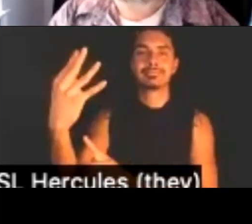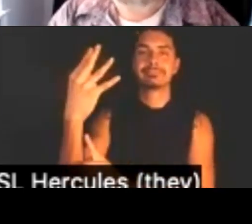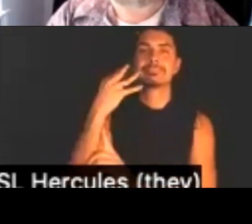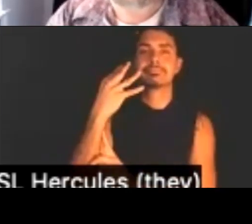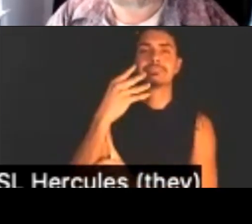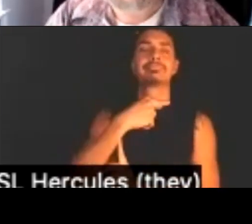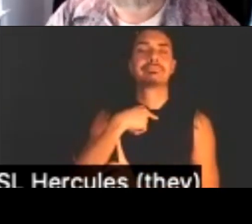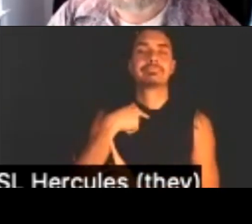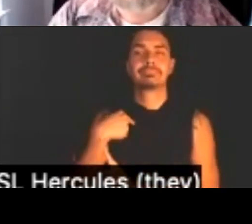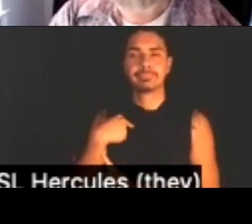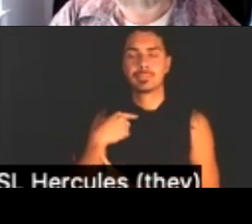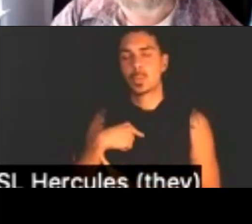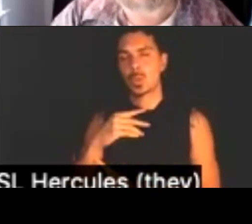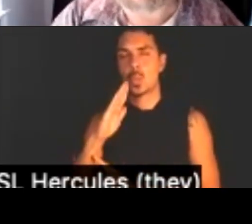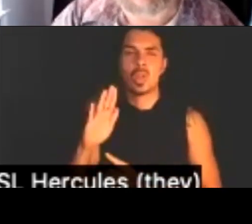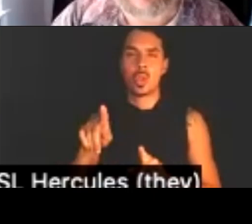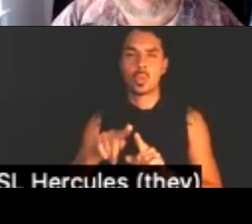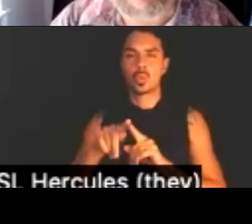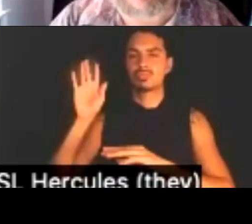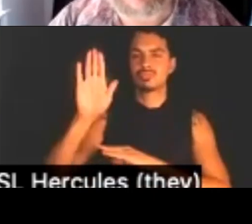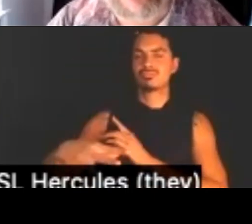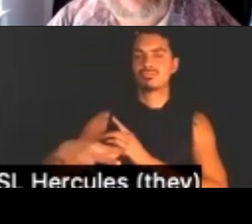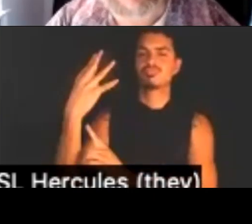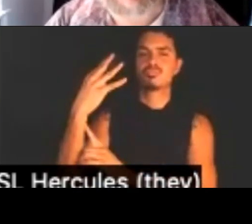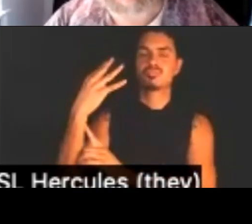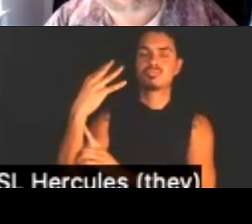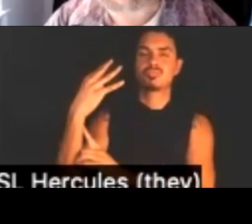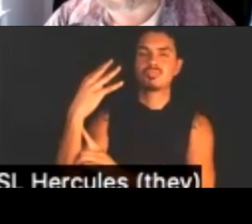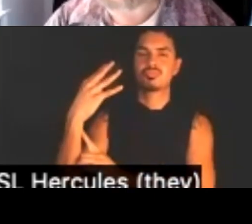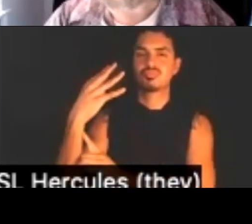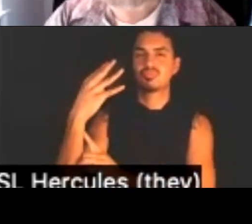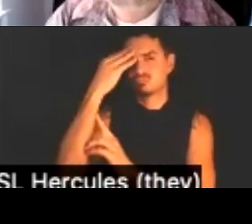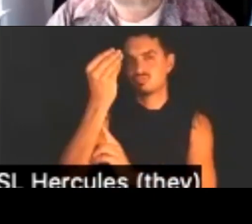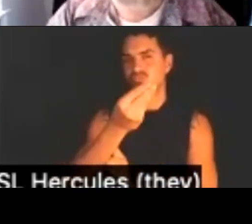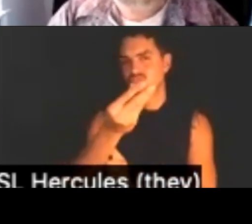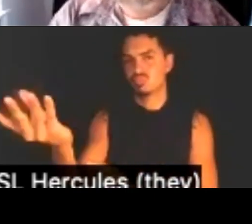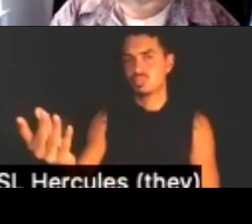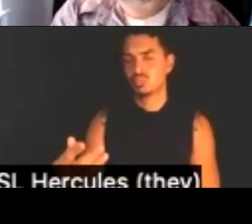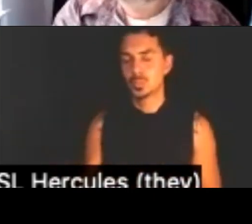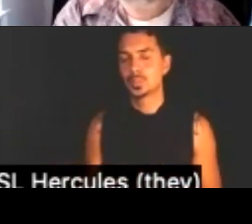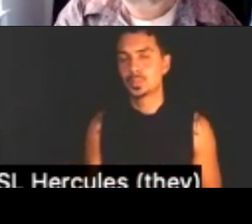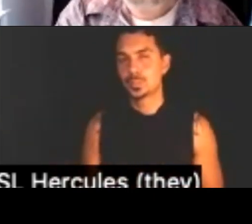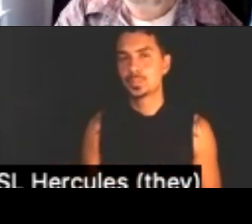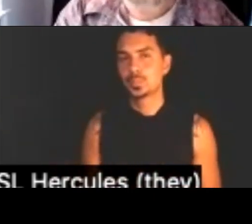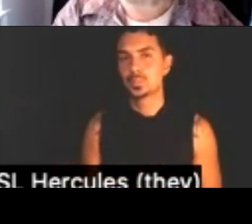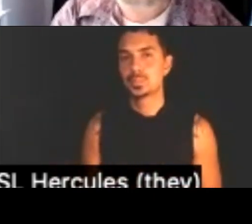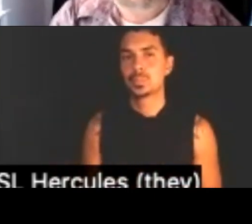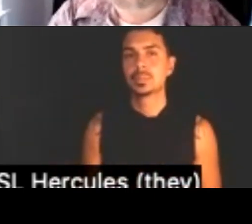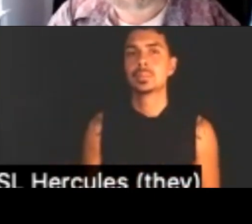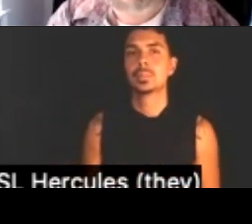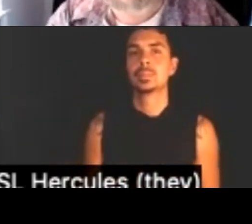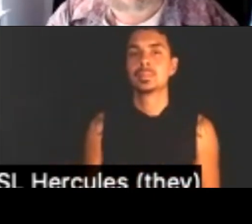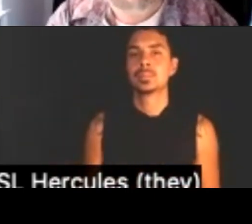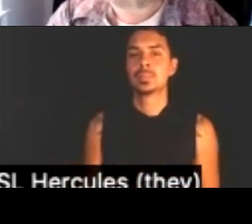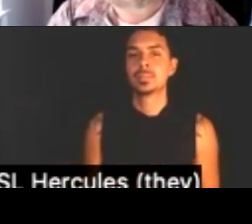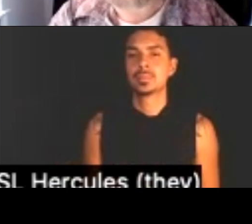themselves back and forth so that you all can see them as well as hopefully the slide deck and me,